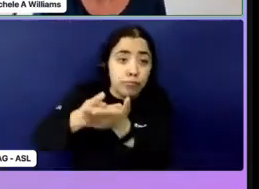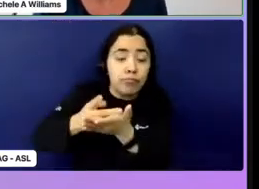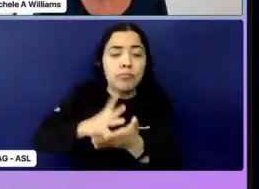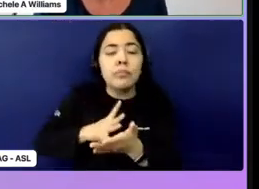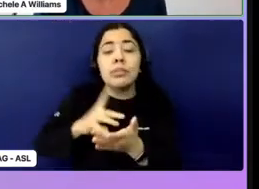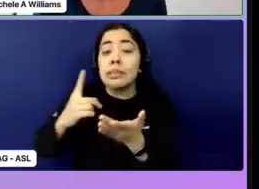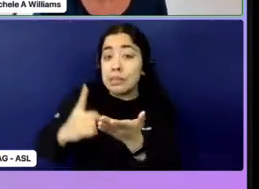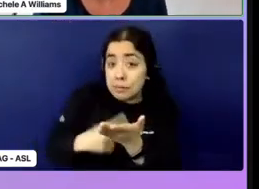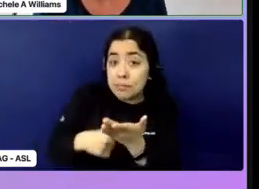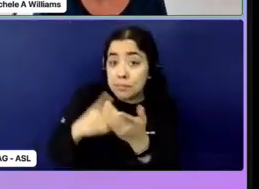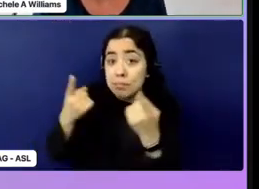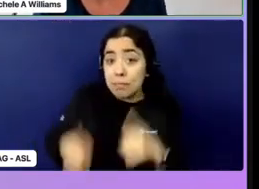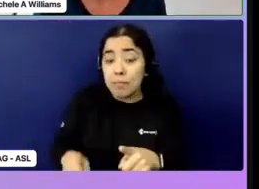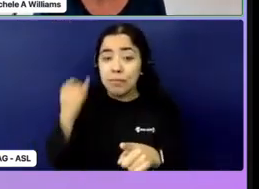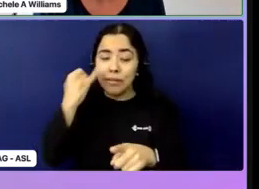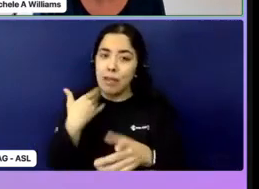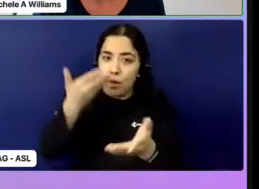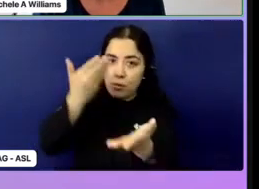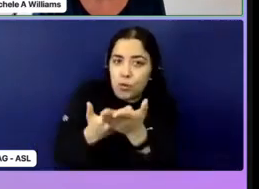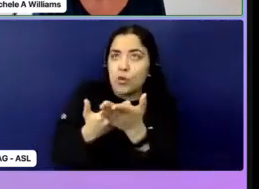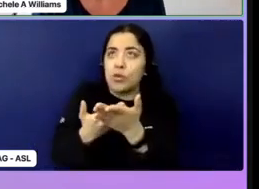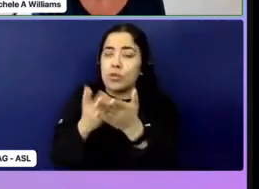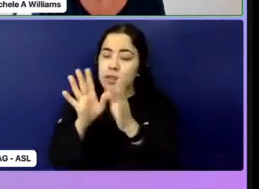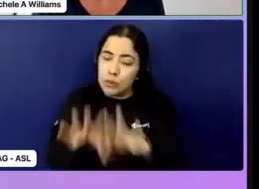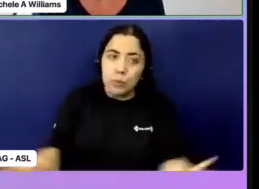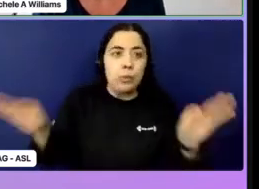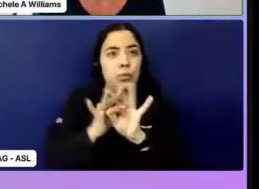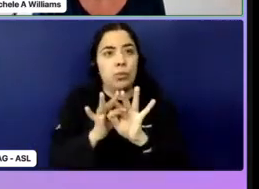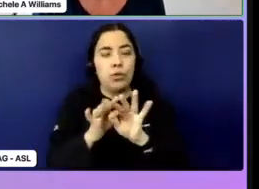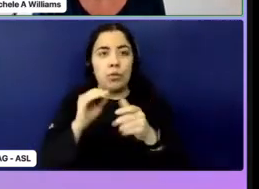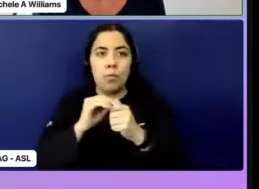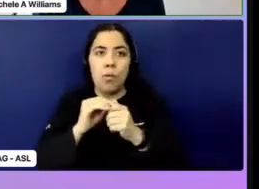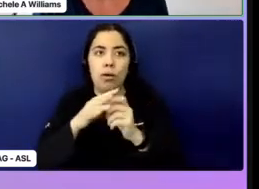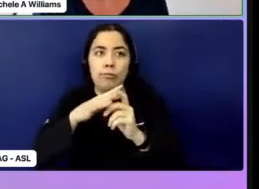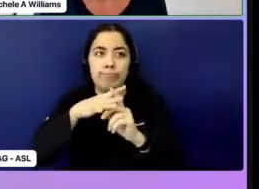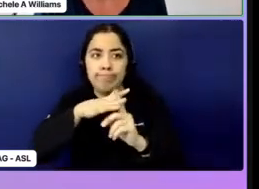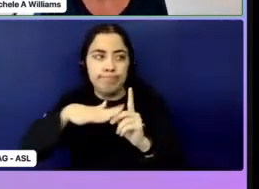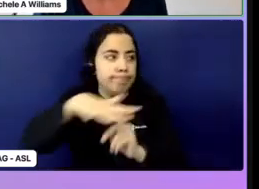instance, it helps to have leadership buy in to do this, but sometimes that may come